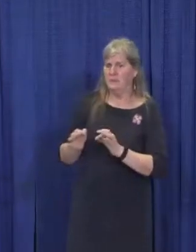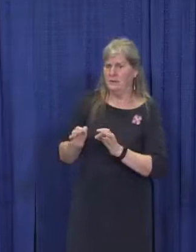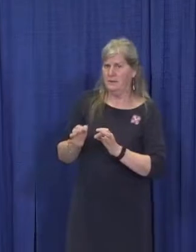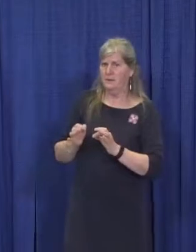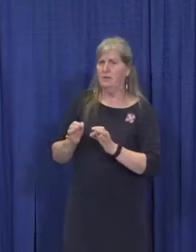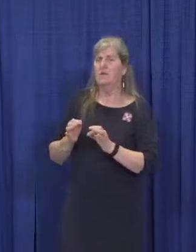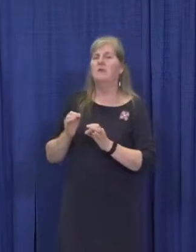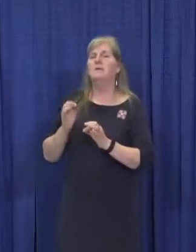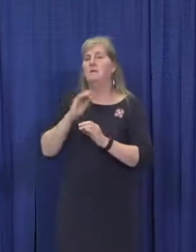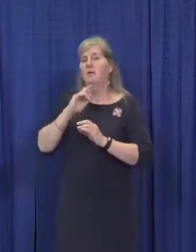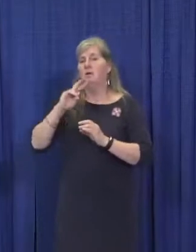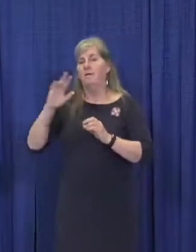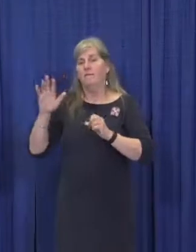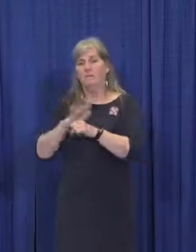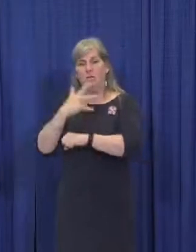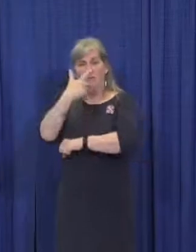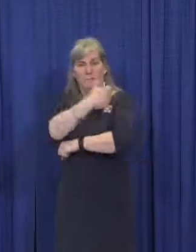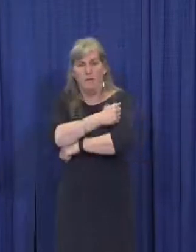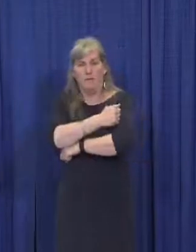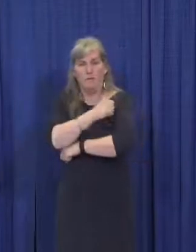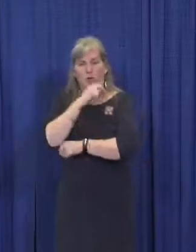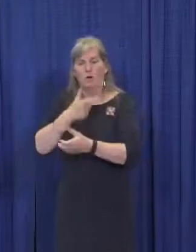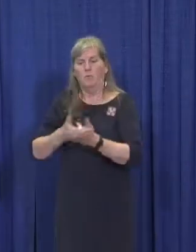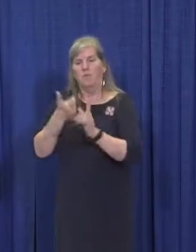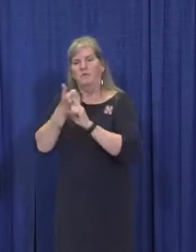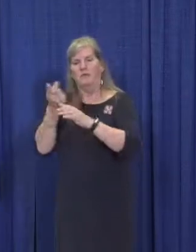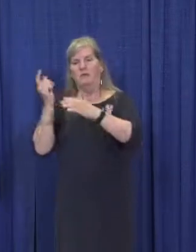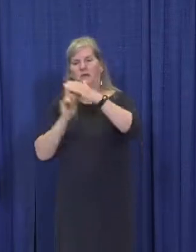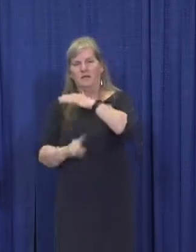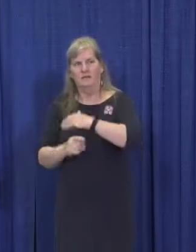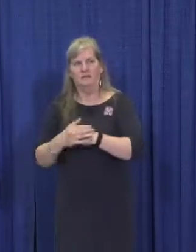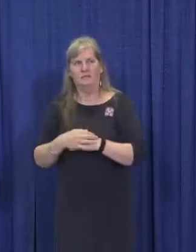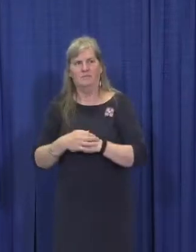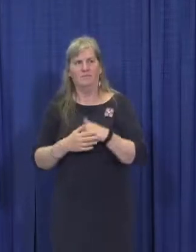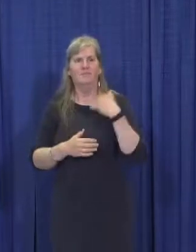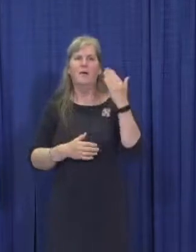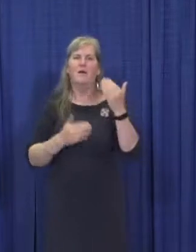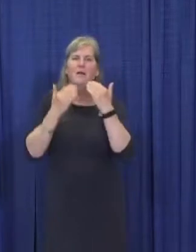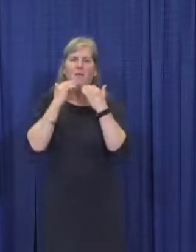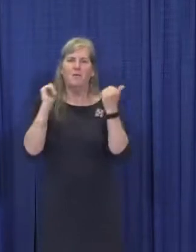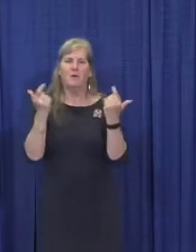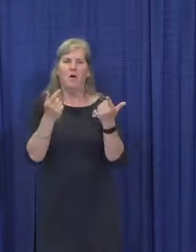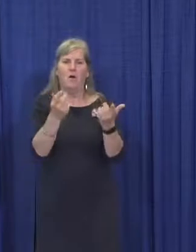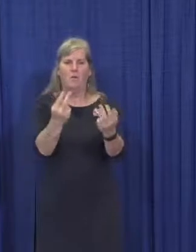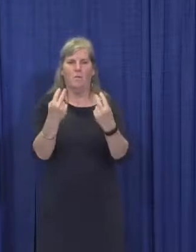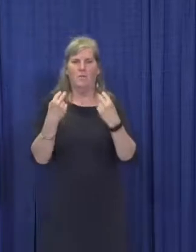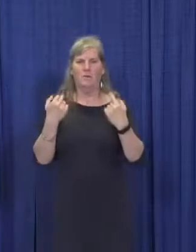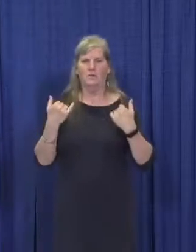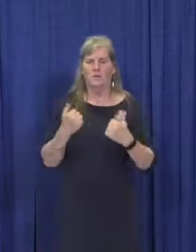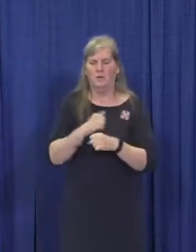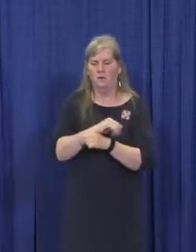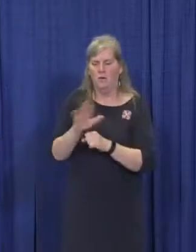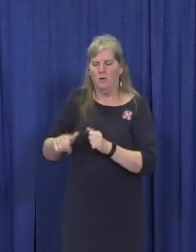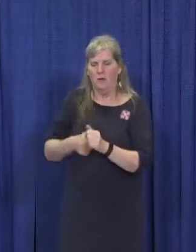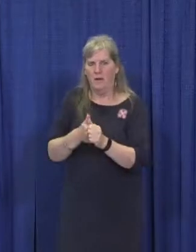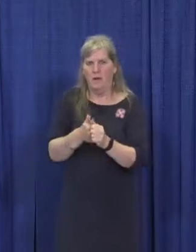vaccinated individuals not to self isolate. Pat: I'd like to thank everyone for their time today